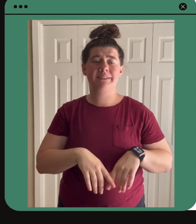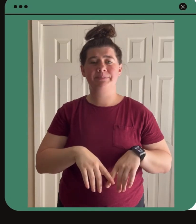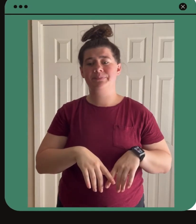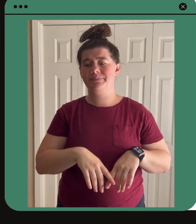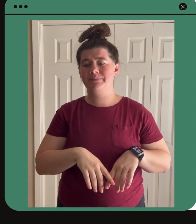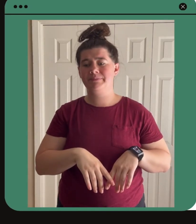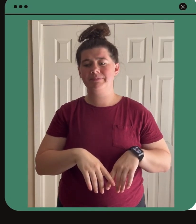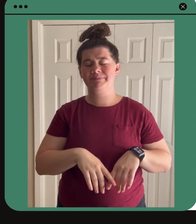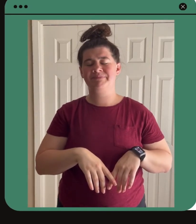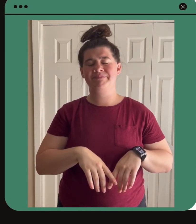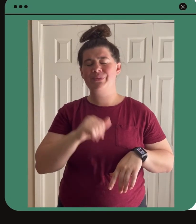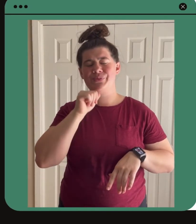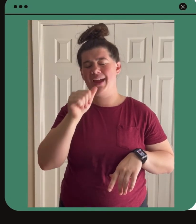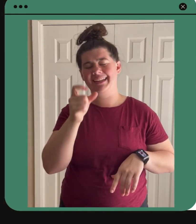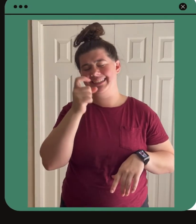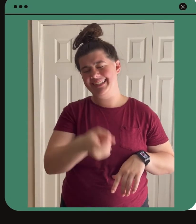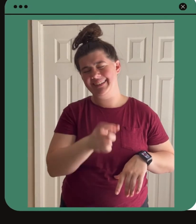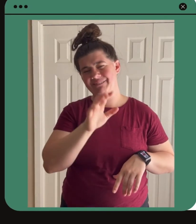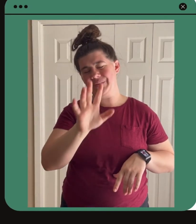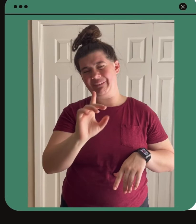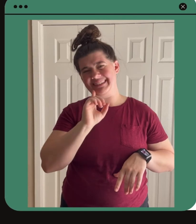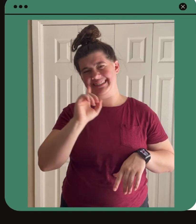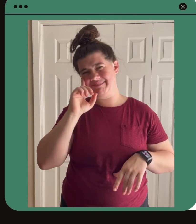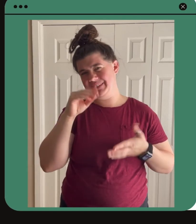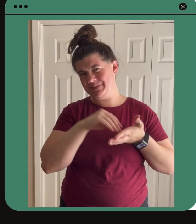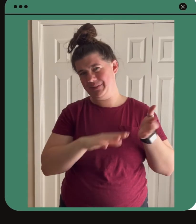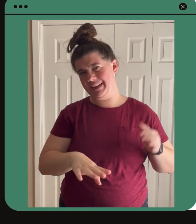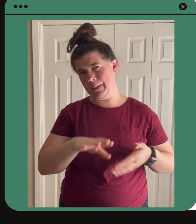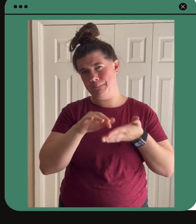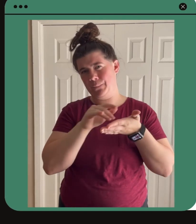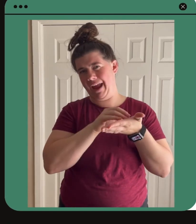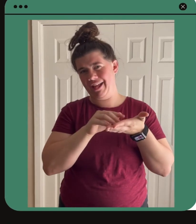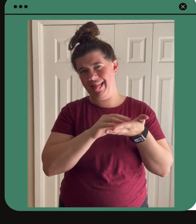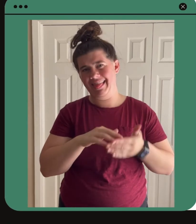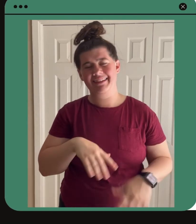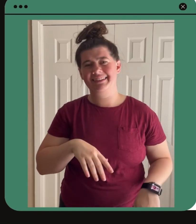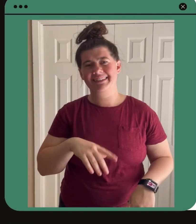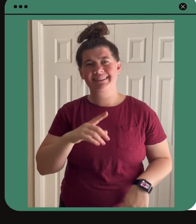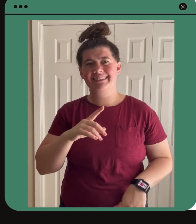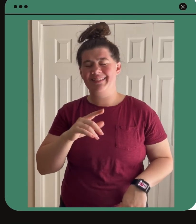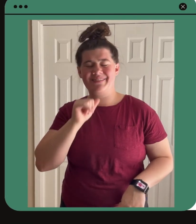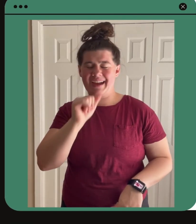It really just depends. Please do not give your deaf and hard of hearing student Braille.